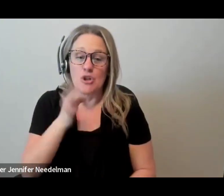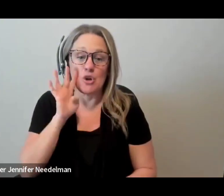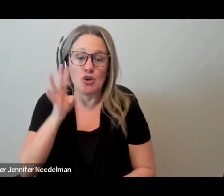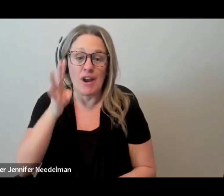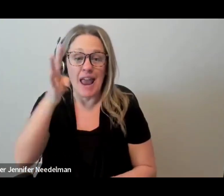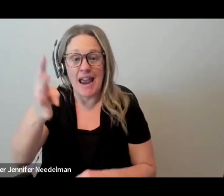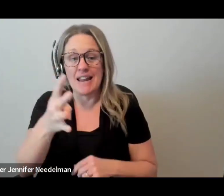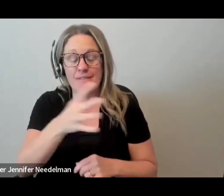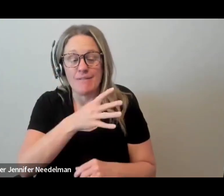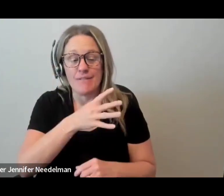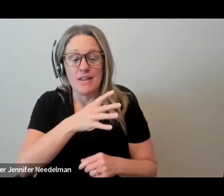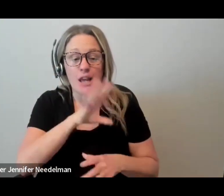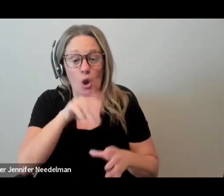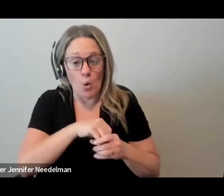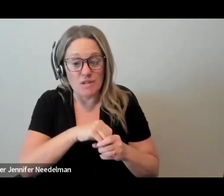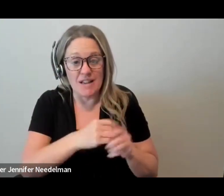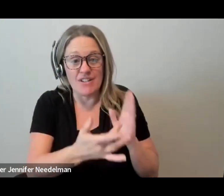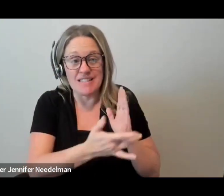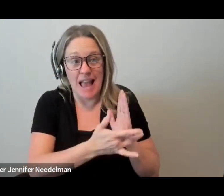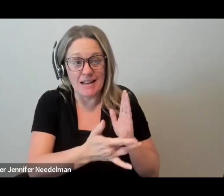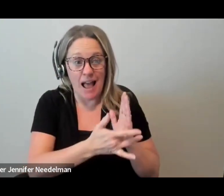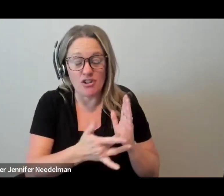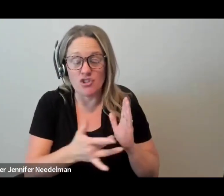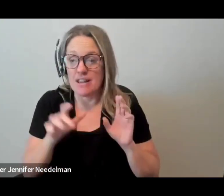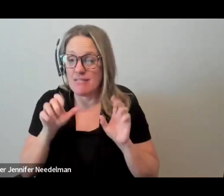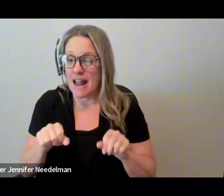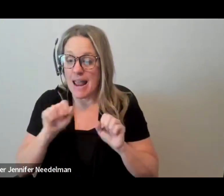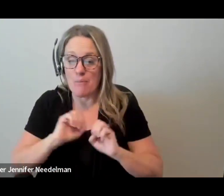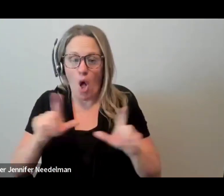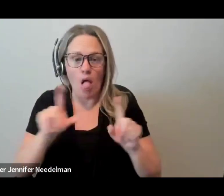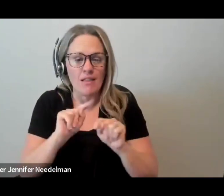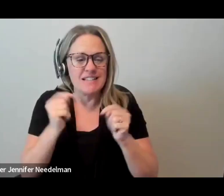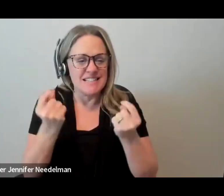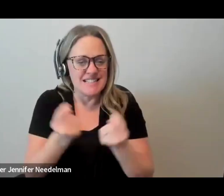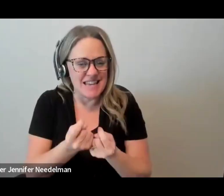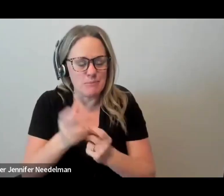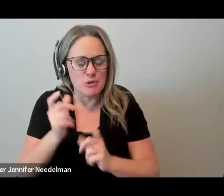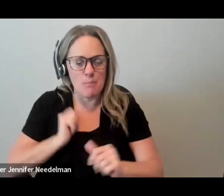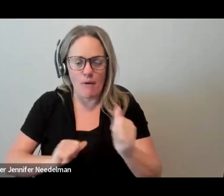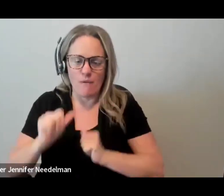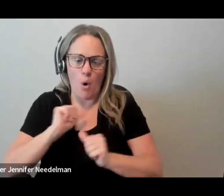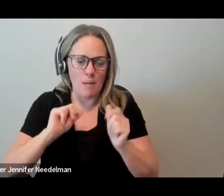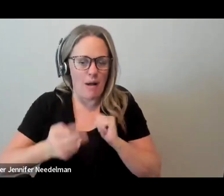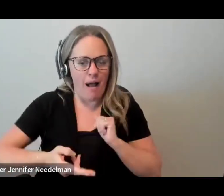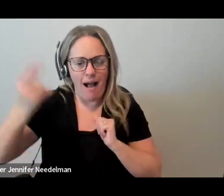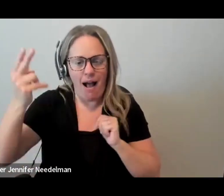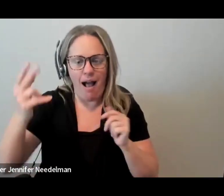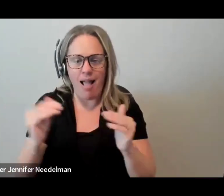technology environments that enable all team members to perform at their highest level. His work ensures